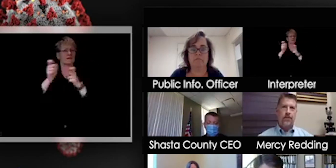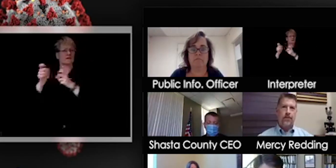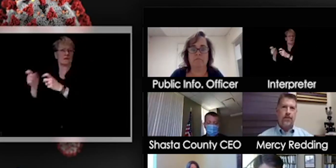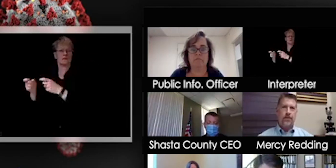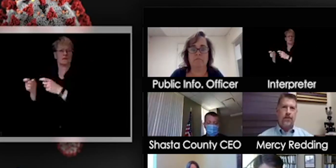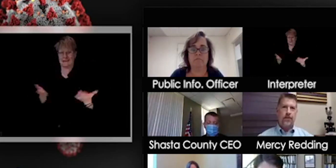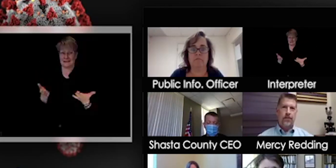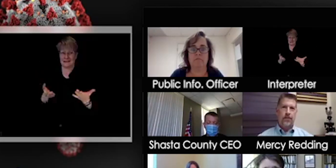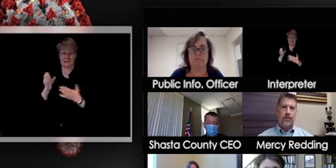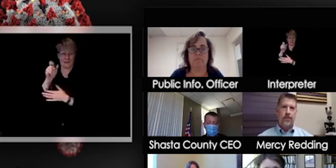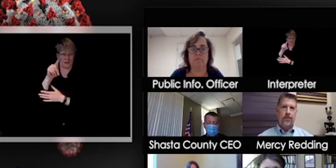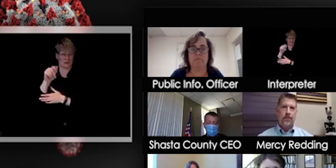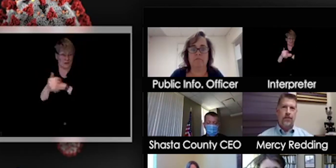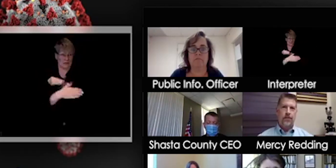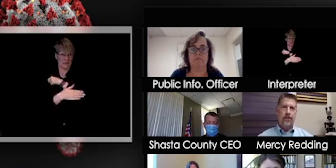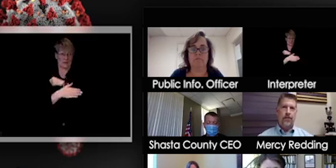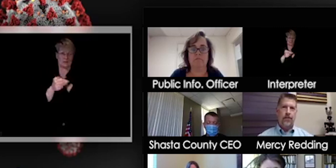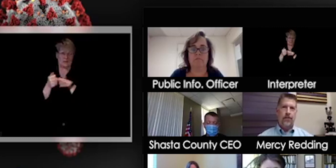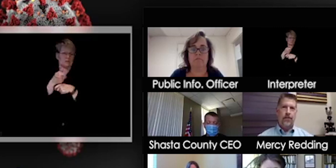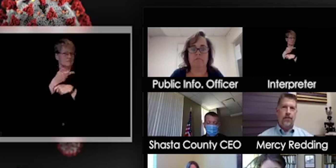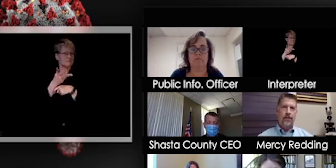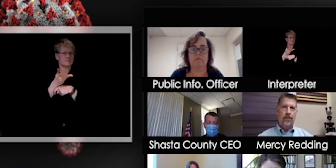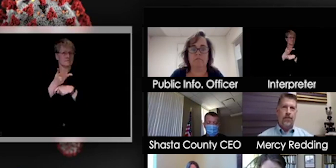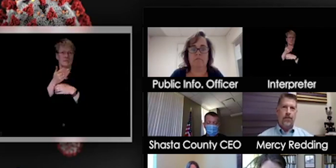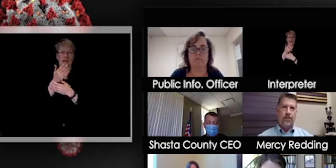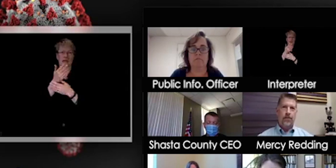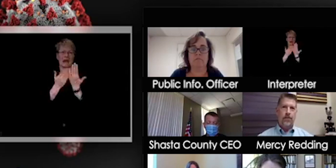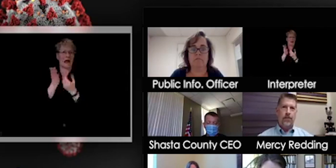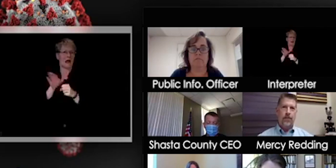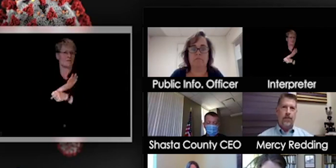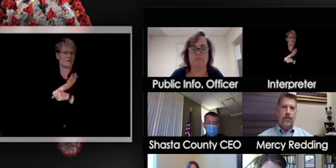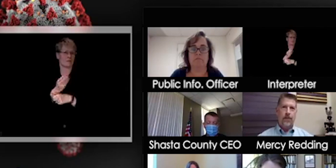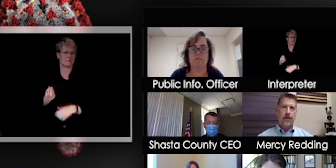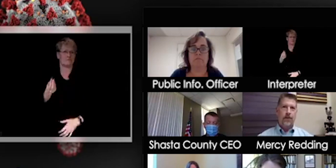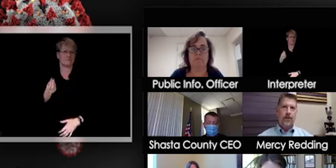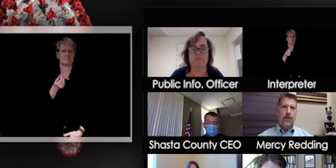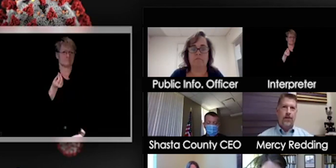of doses. And then we have been able to get some medication, Remdesivir, from surrounding